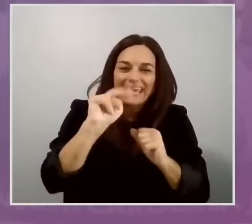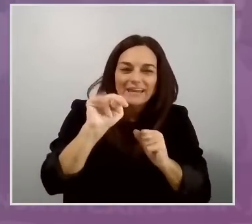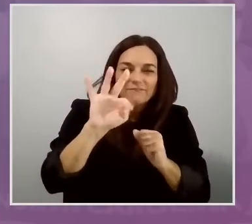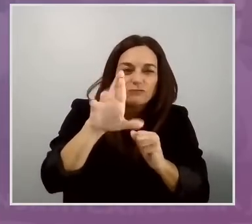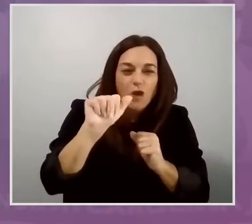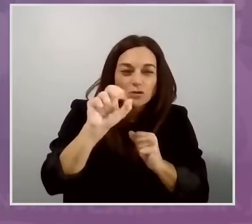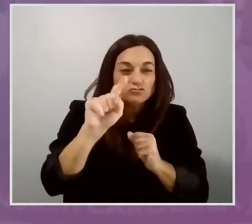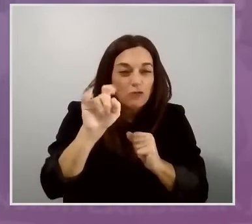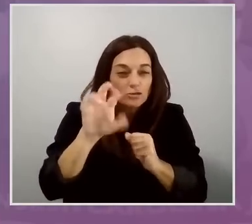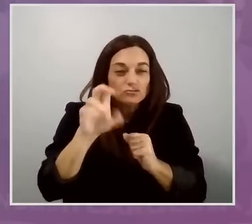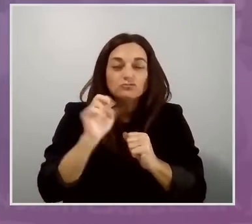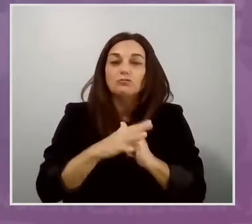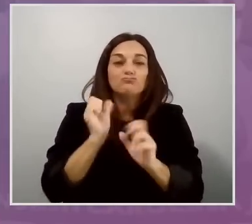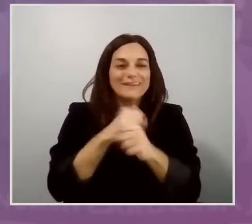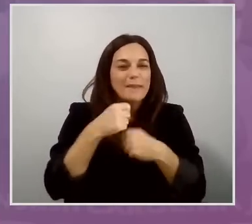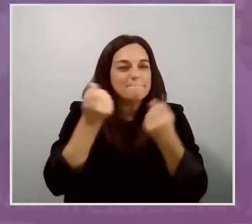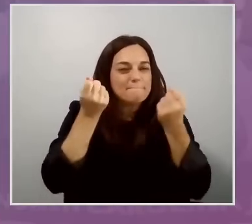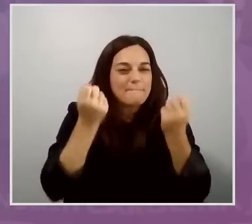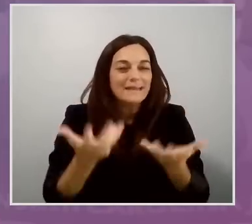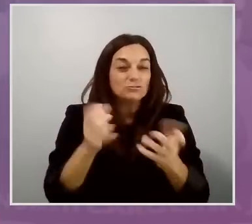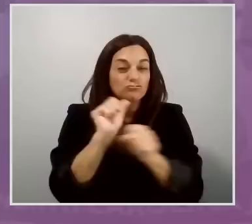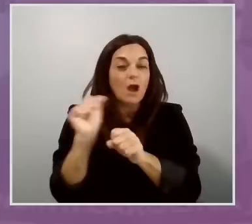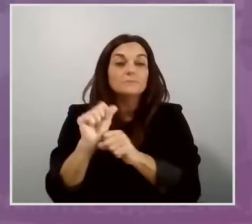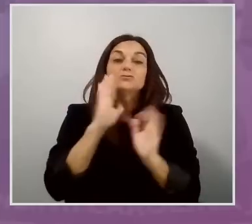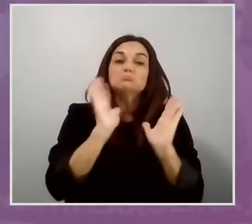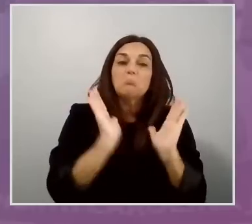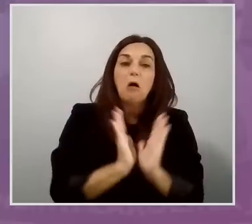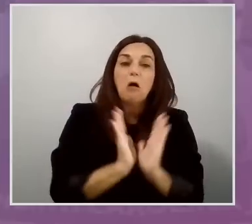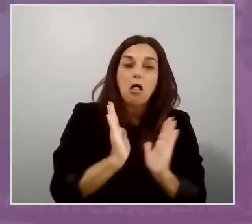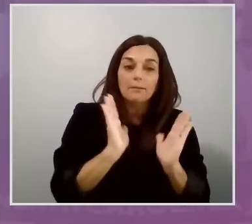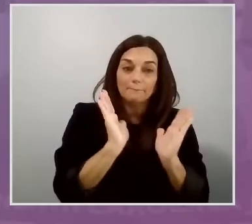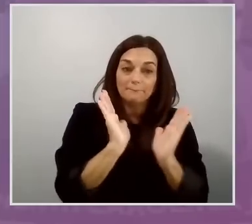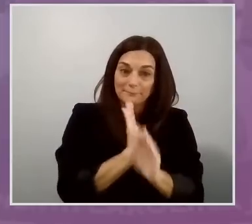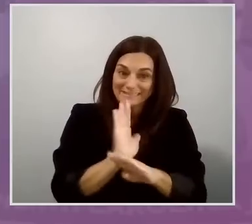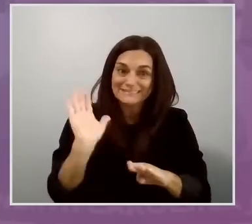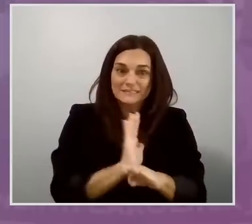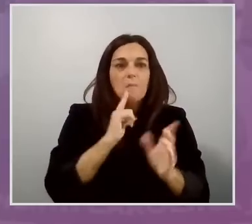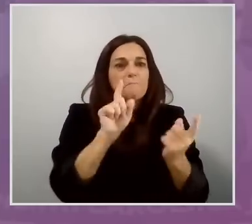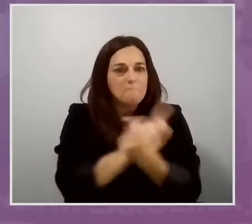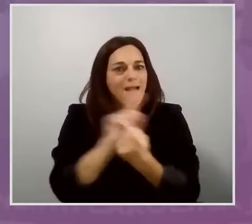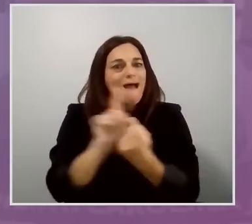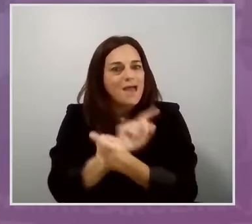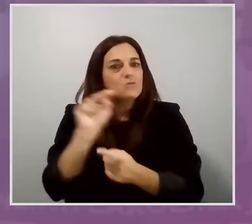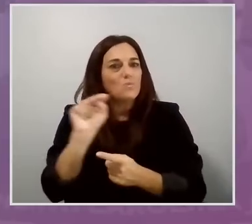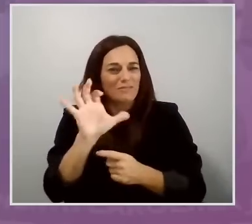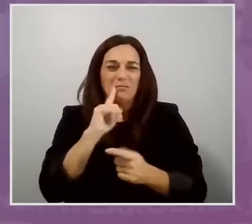ECONOMY AND IN WORKING PEOPLE. WE WILL INVEST IN WORKING PEOPLE AND CREATE MILLIONS OF